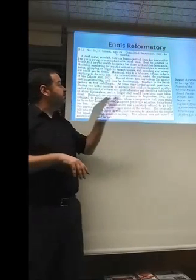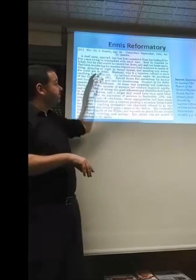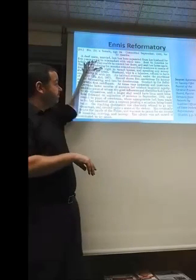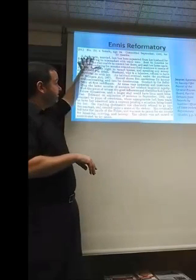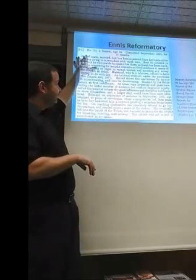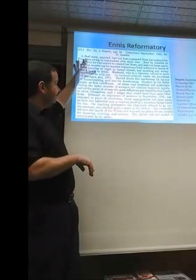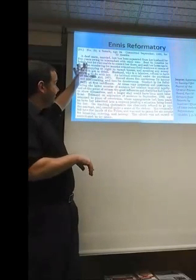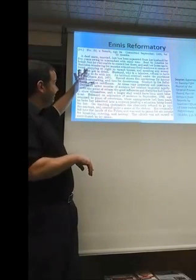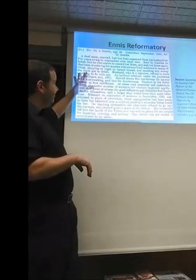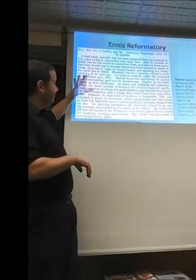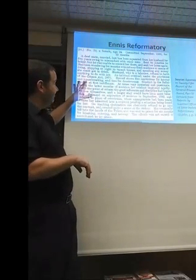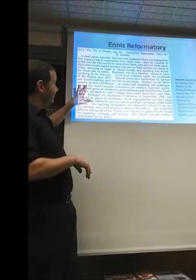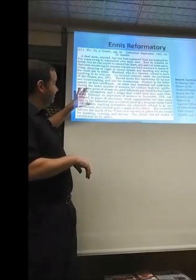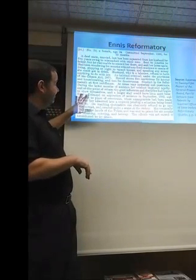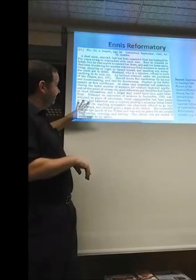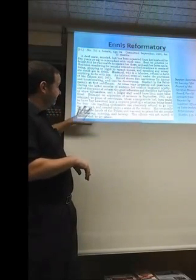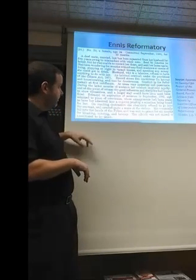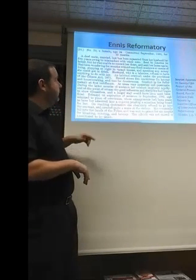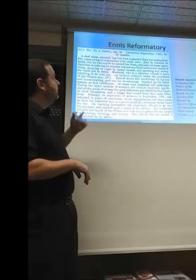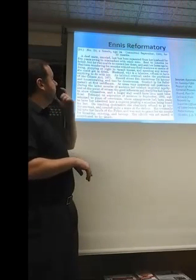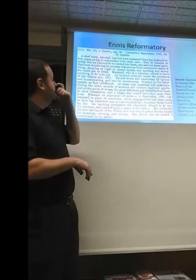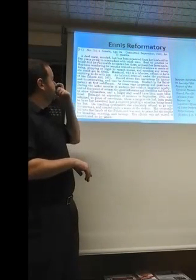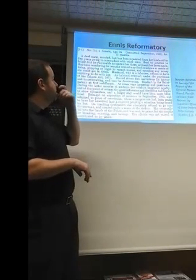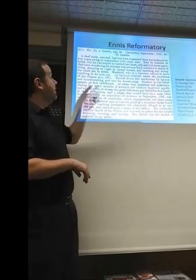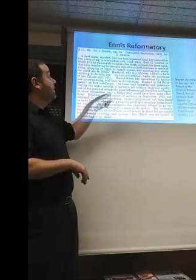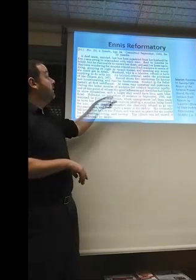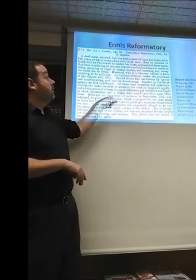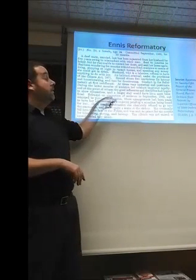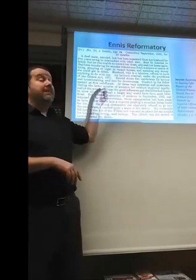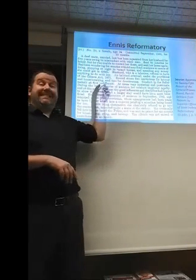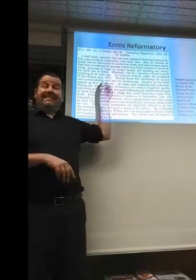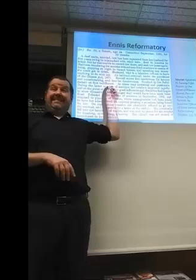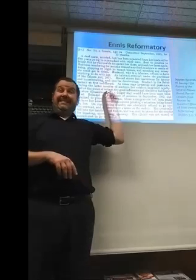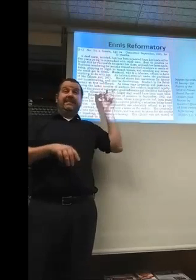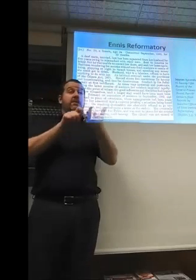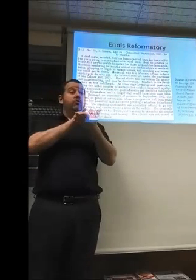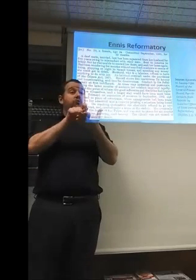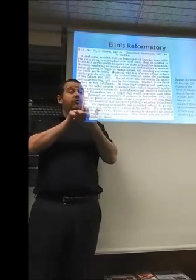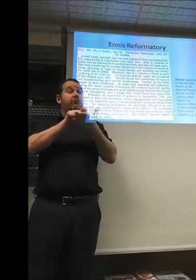between right and wrong, good and bad.